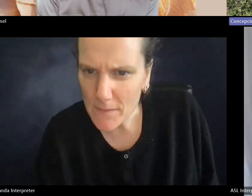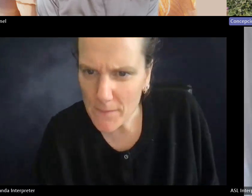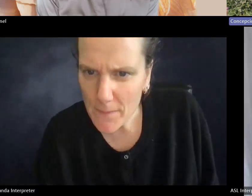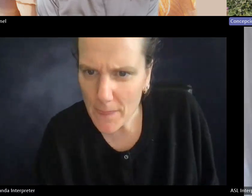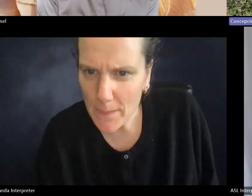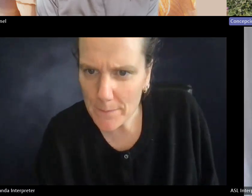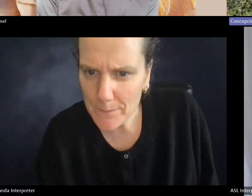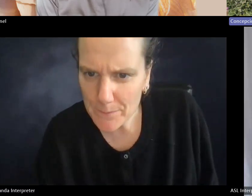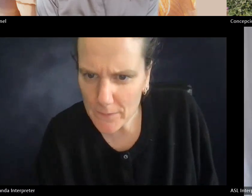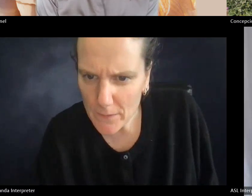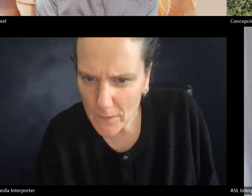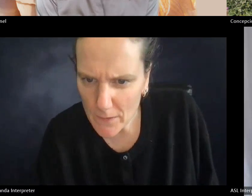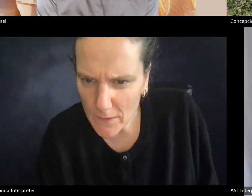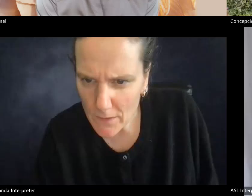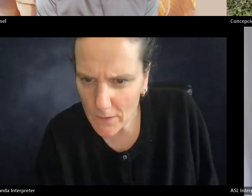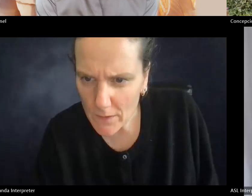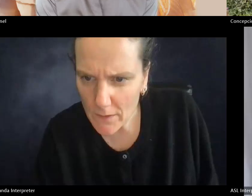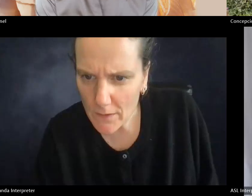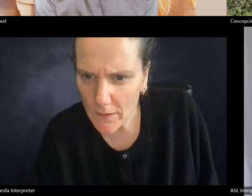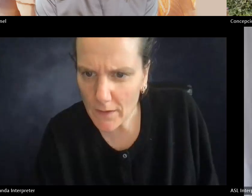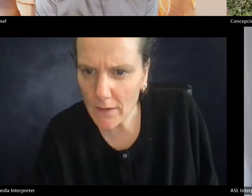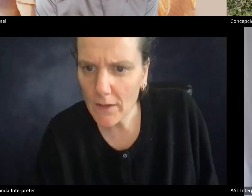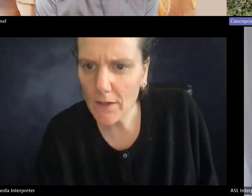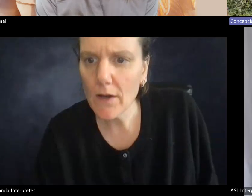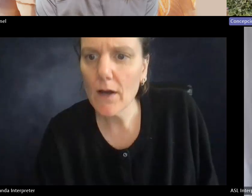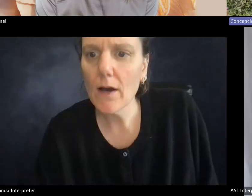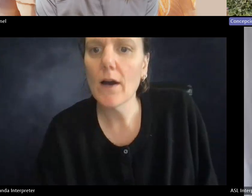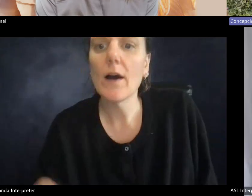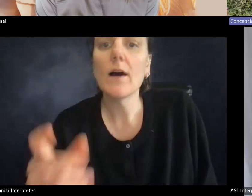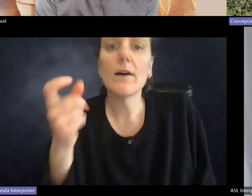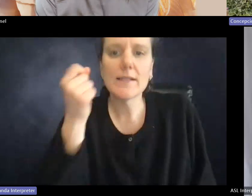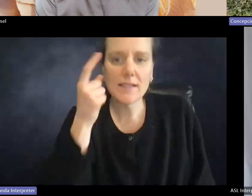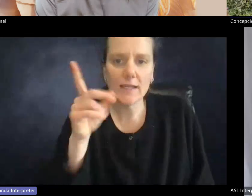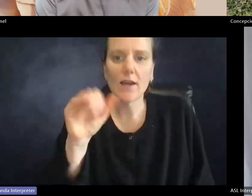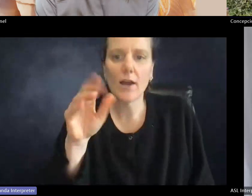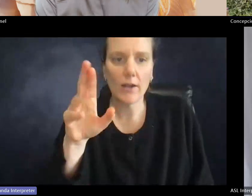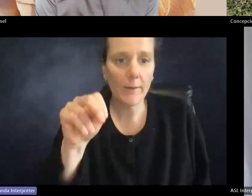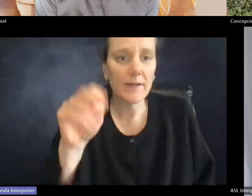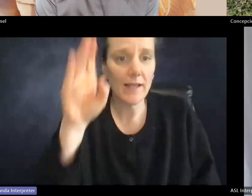Amanda, and Oh, I see Carmen.